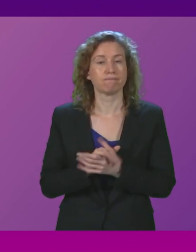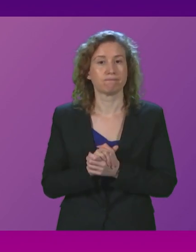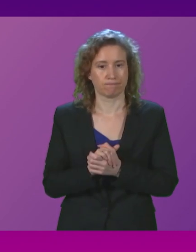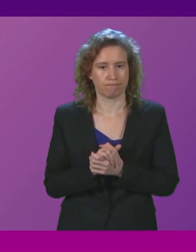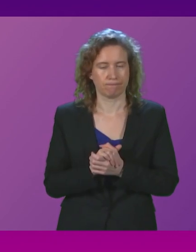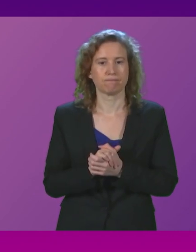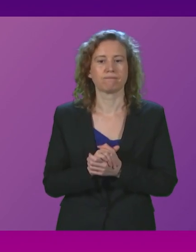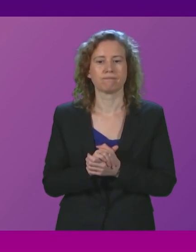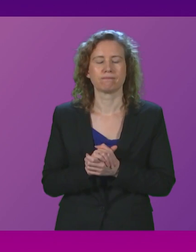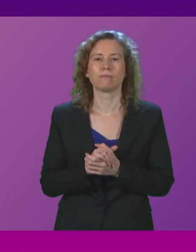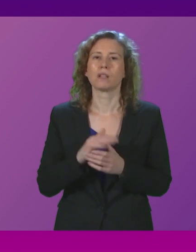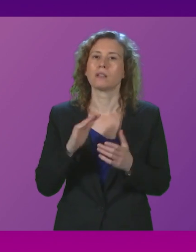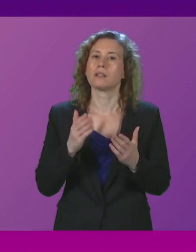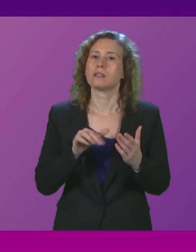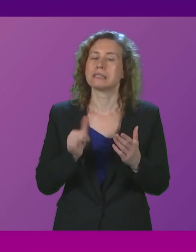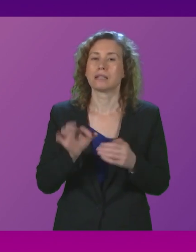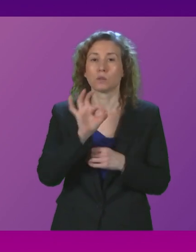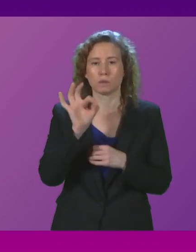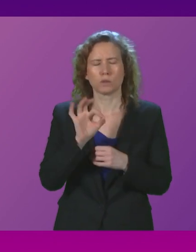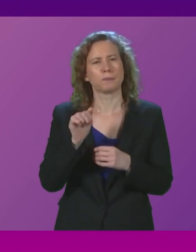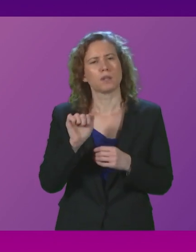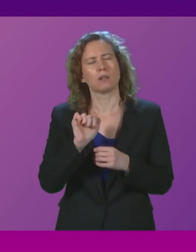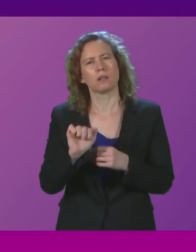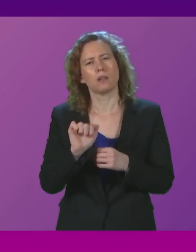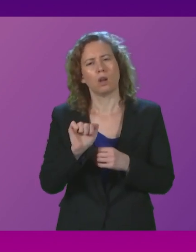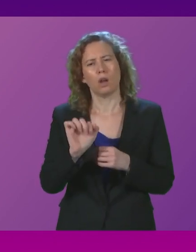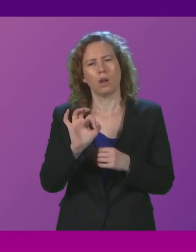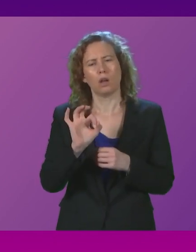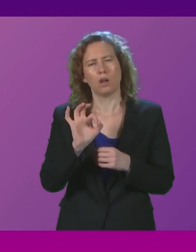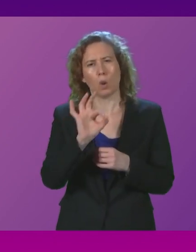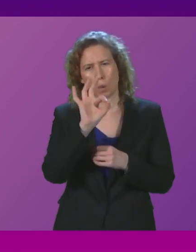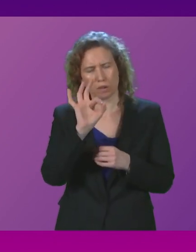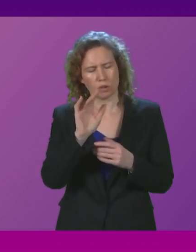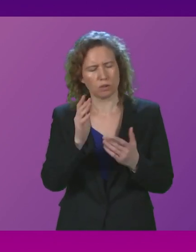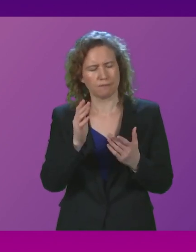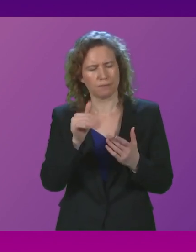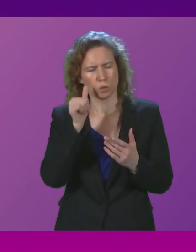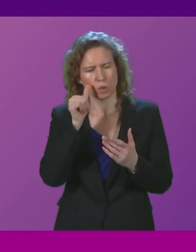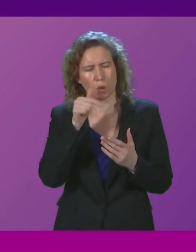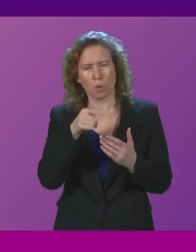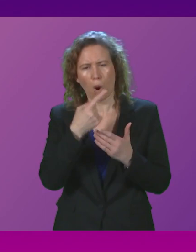The First Minister will be aware that her Government fits only heat pumps under its central heating assistance scheme.